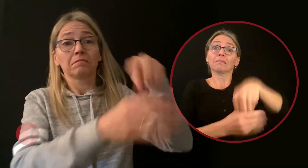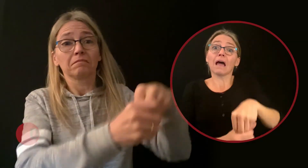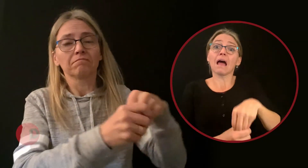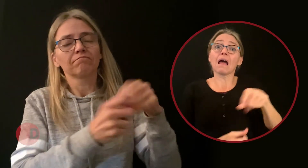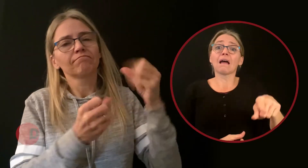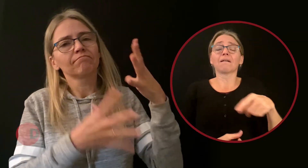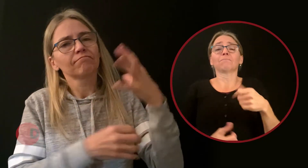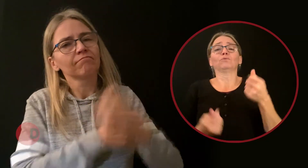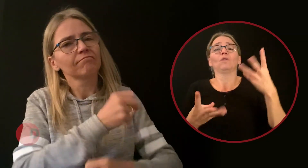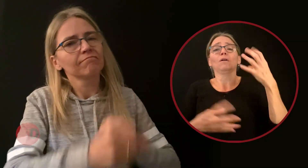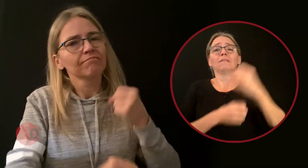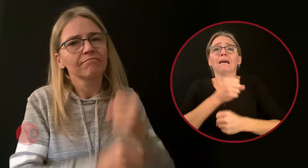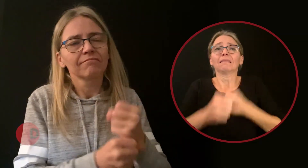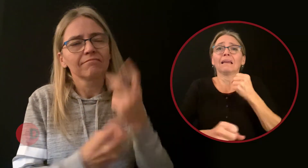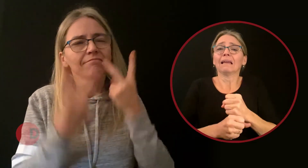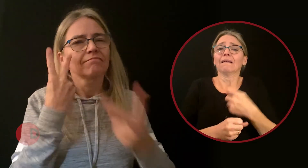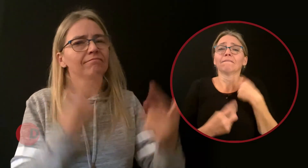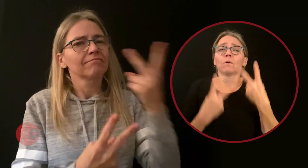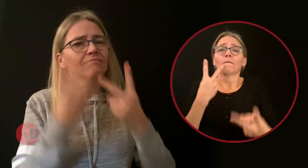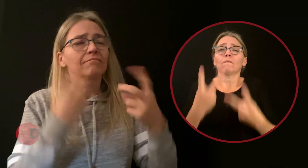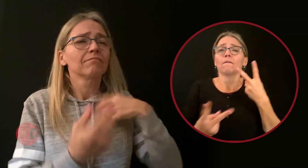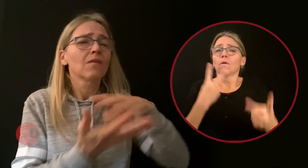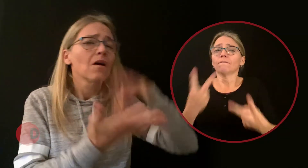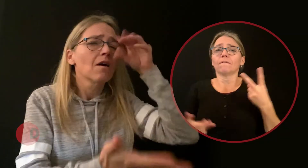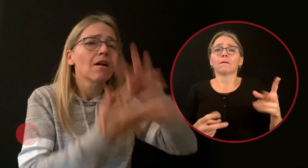I have been involved for many years, where I observed